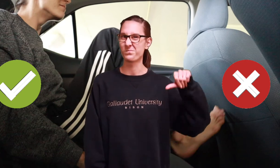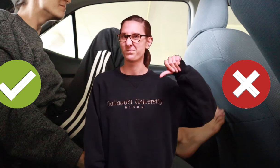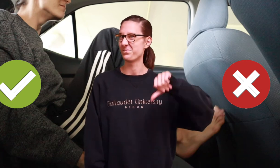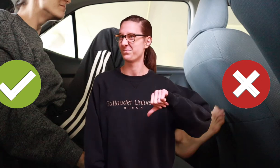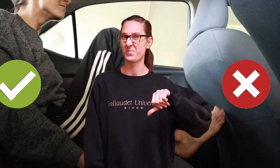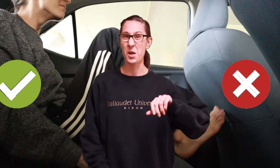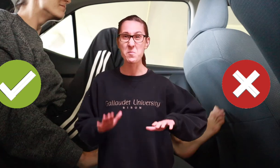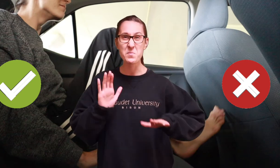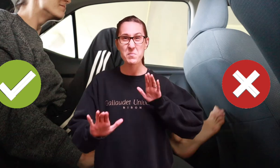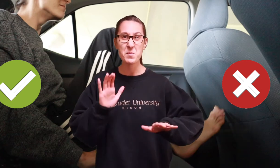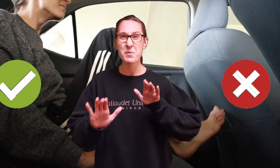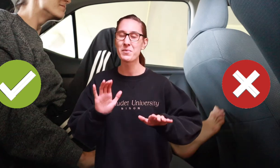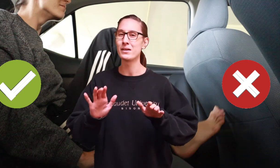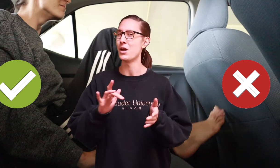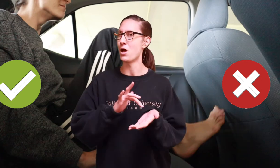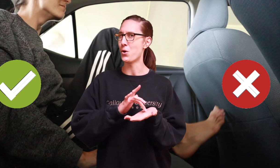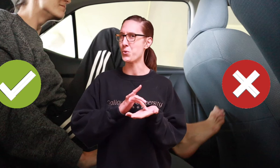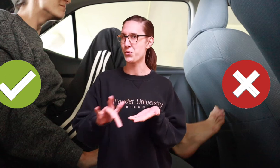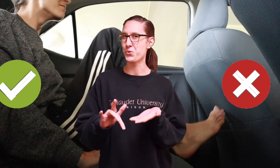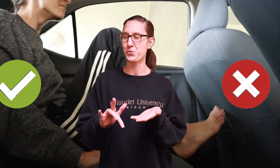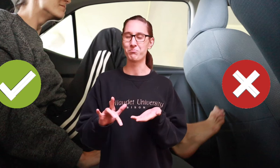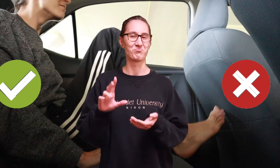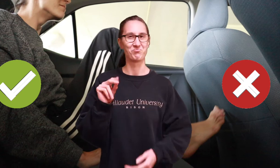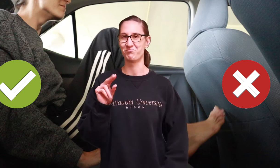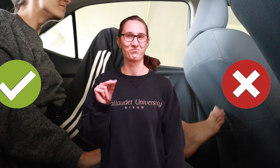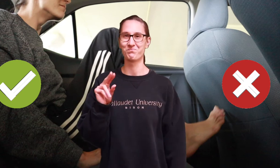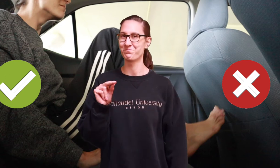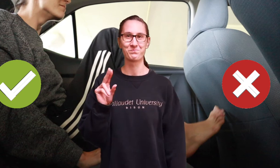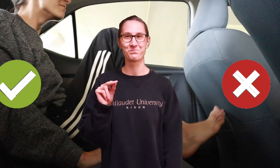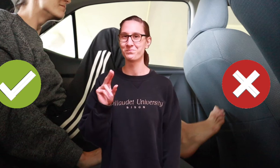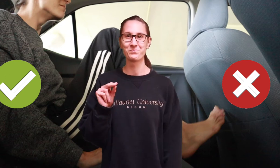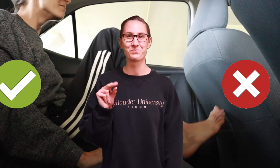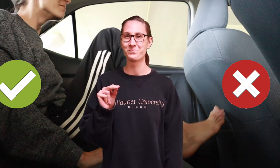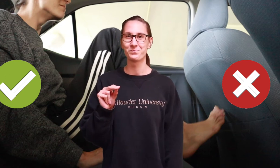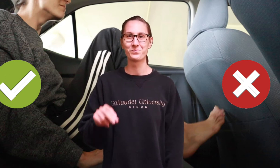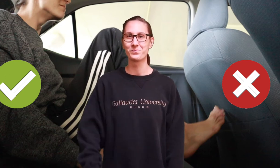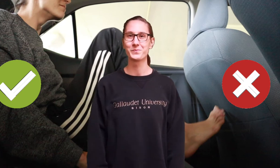Bad. Kicking chairs is rude